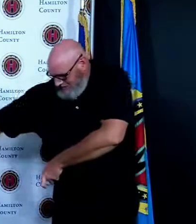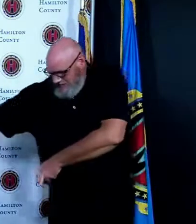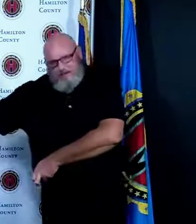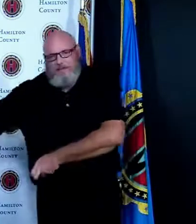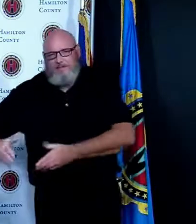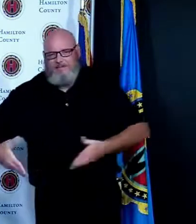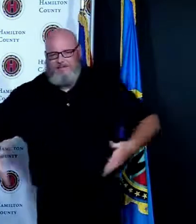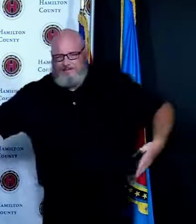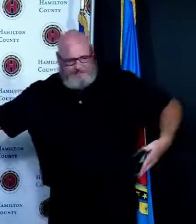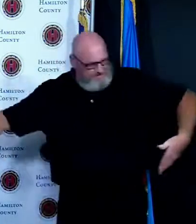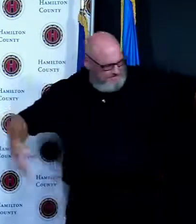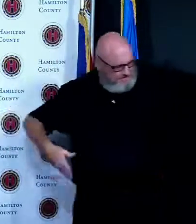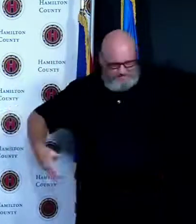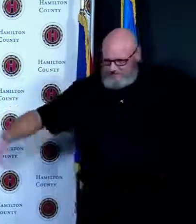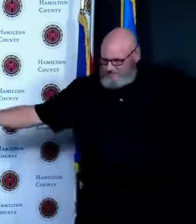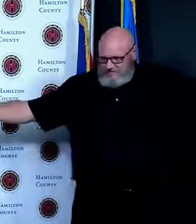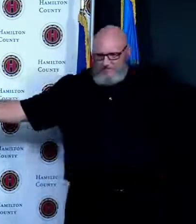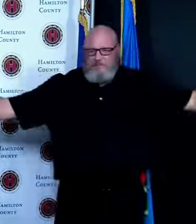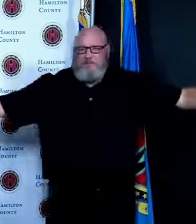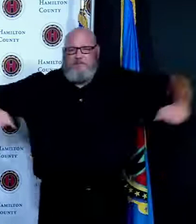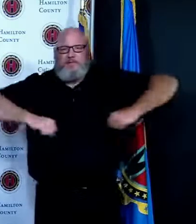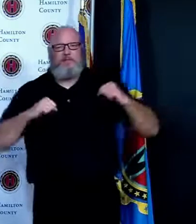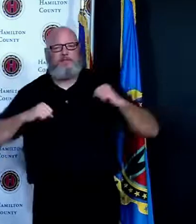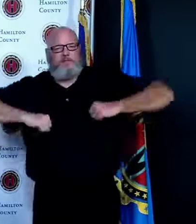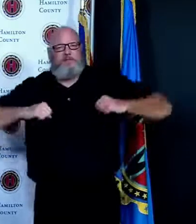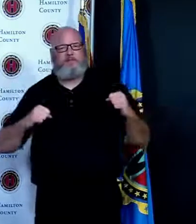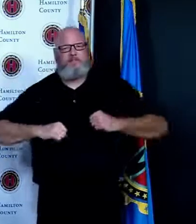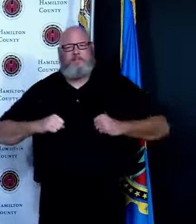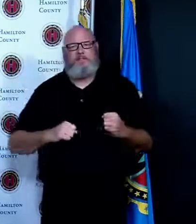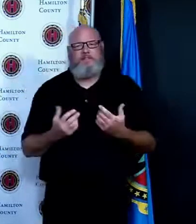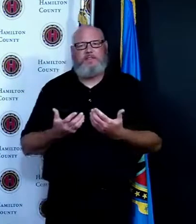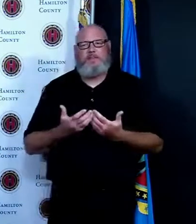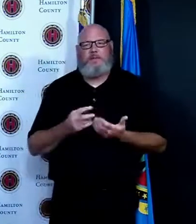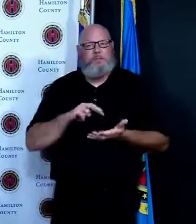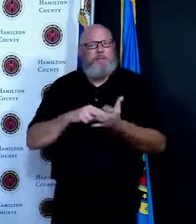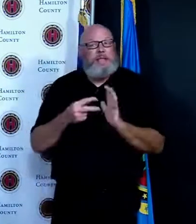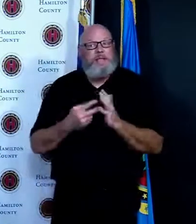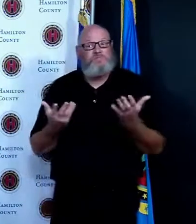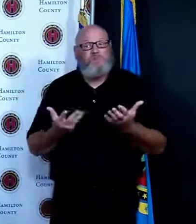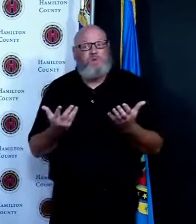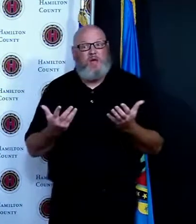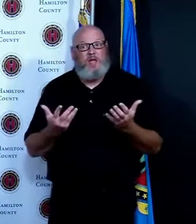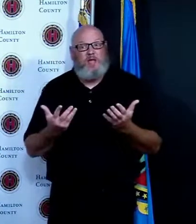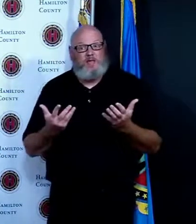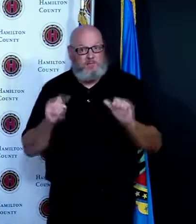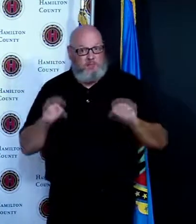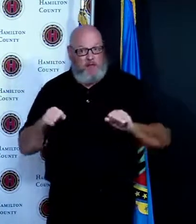your group you are operating with new exposures to Covid-19. and I know in Hamilton County